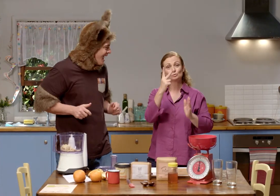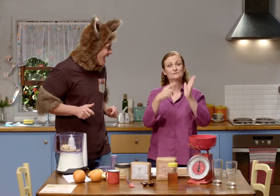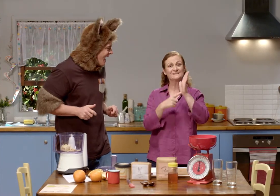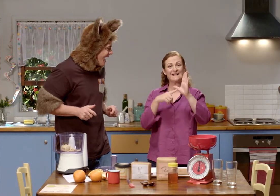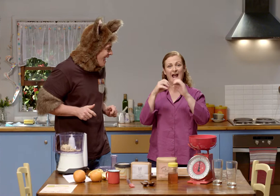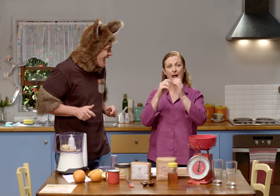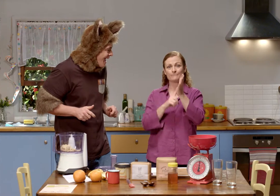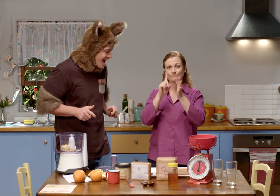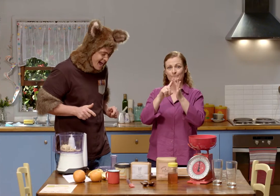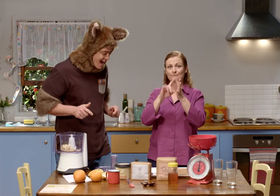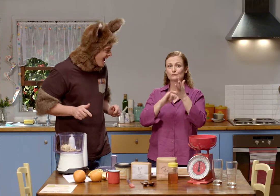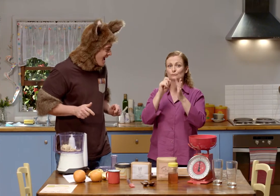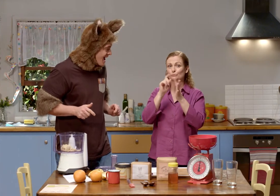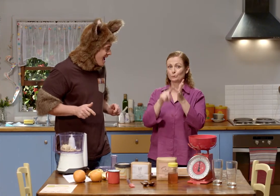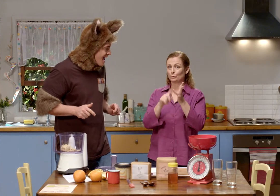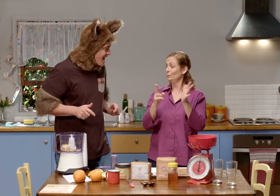We need two tablespoons of that.